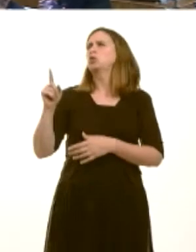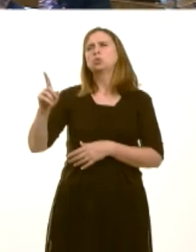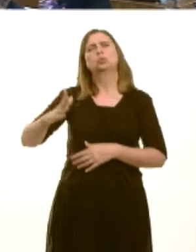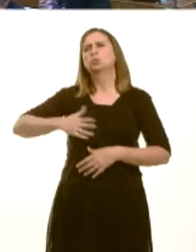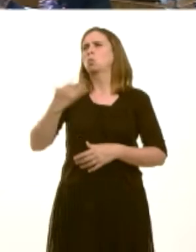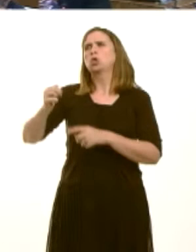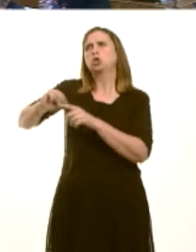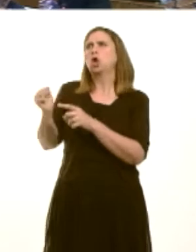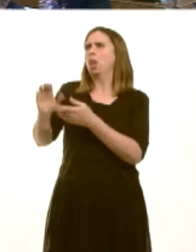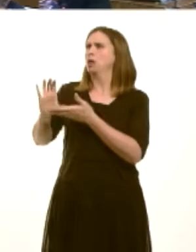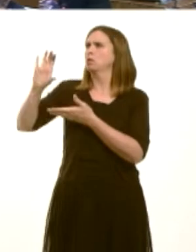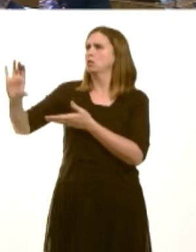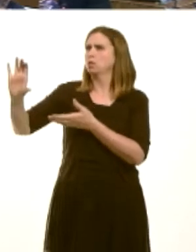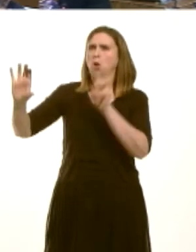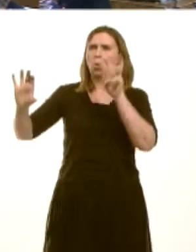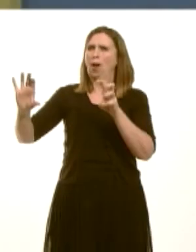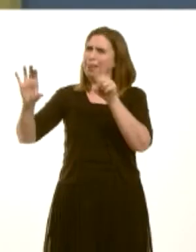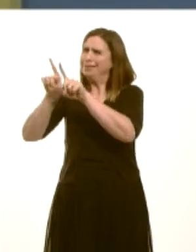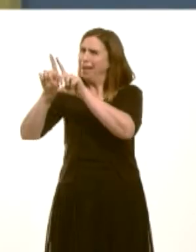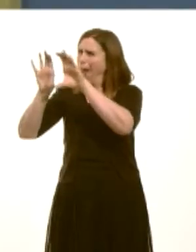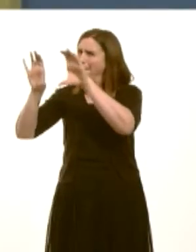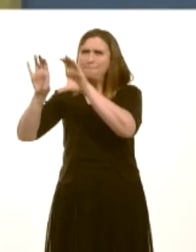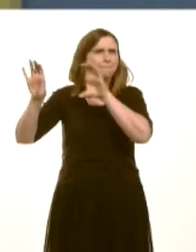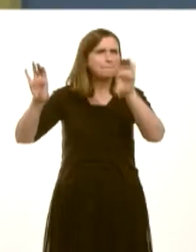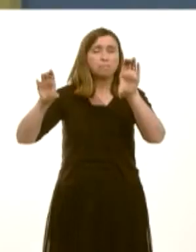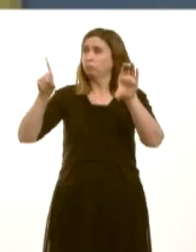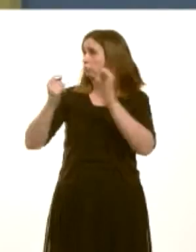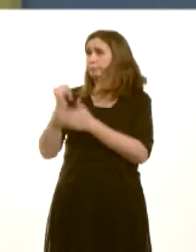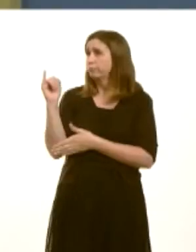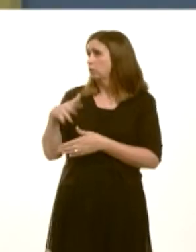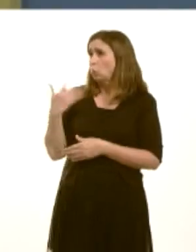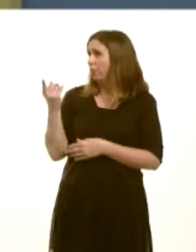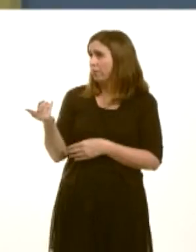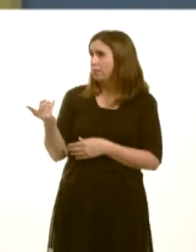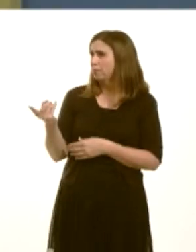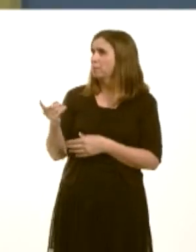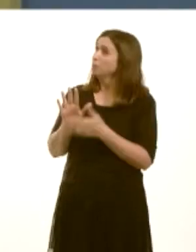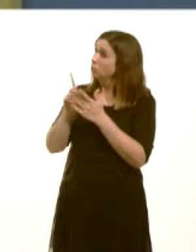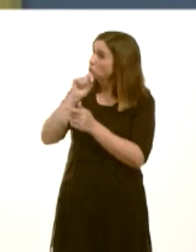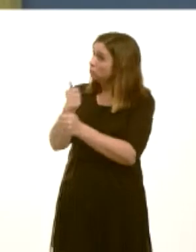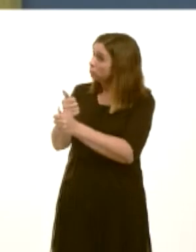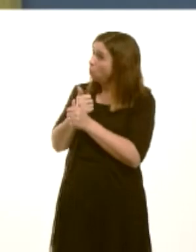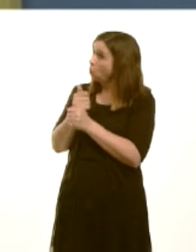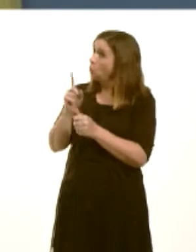in terms of funding. So, will you, therefore, back our calls for an emergency budget after